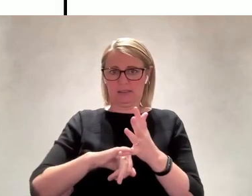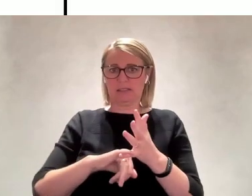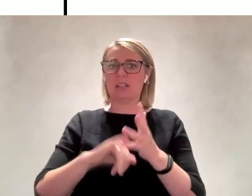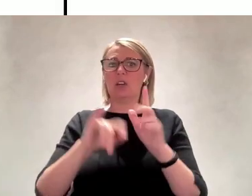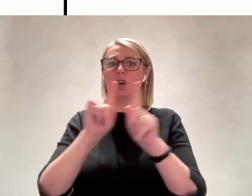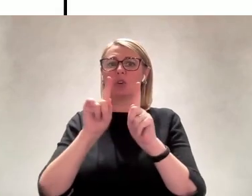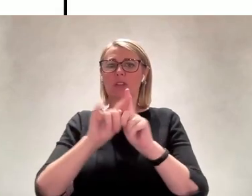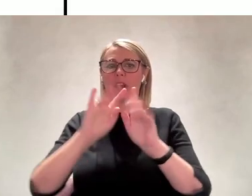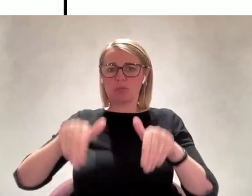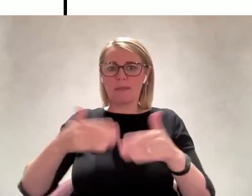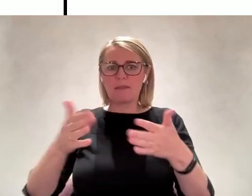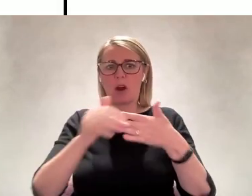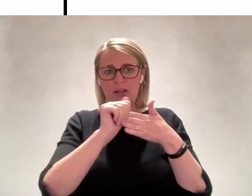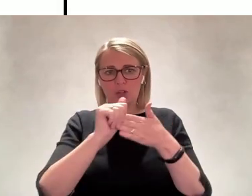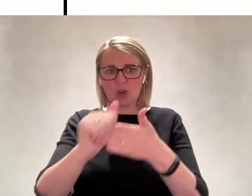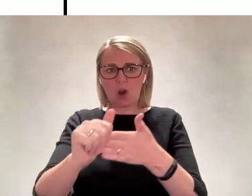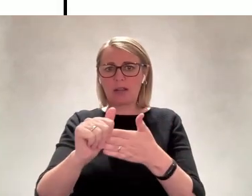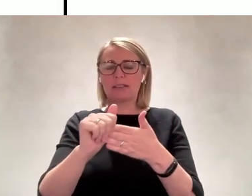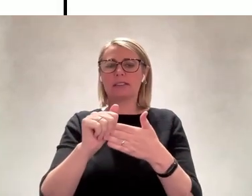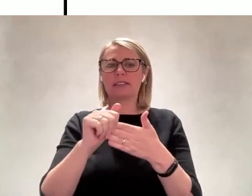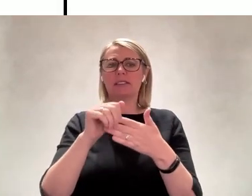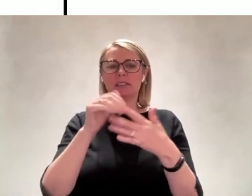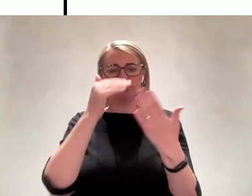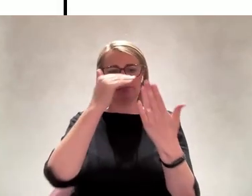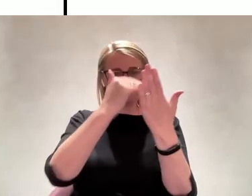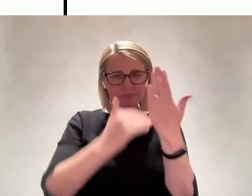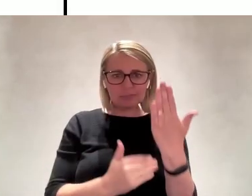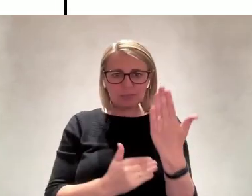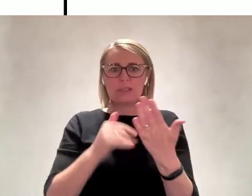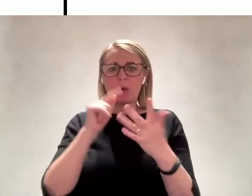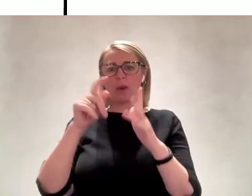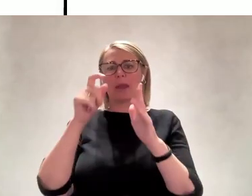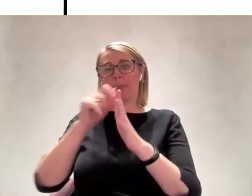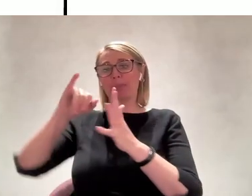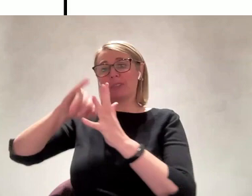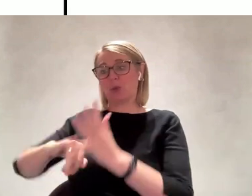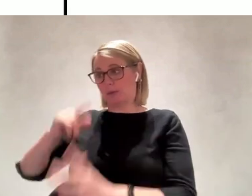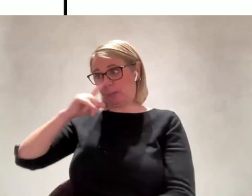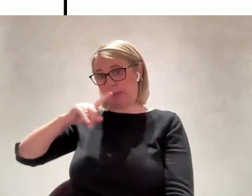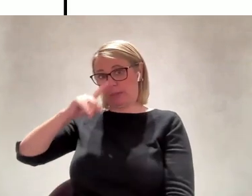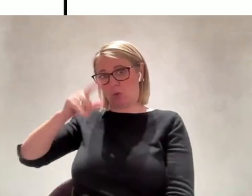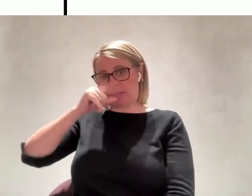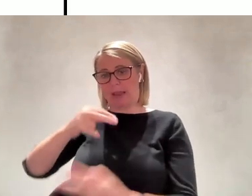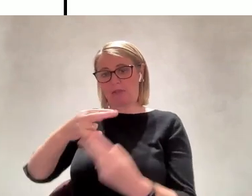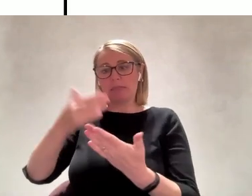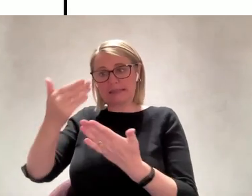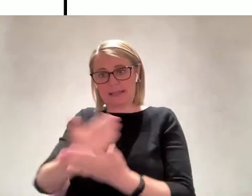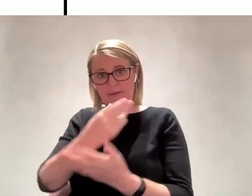is really looking to provide guidance and guardrails within which public servants can safely and responsibly